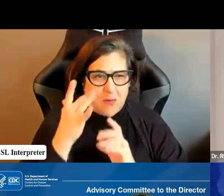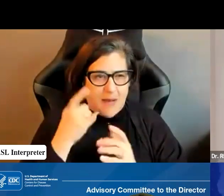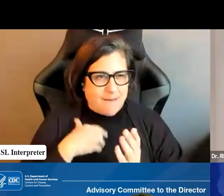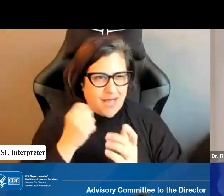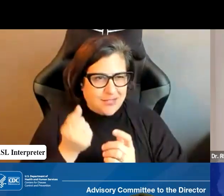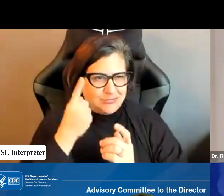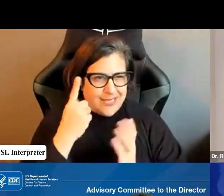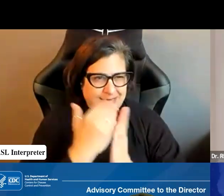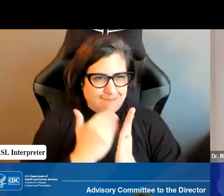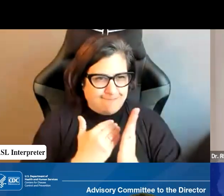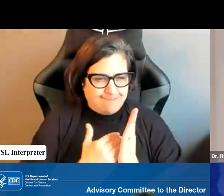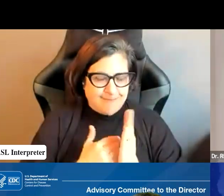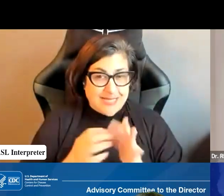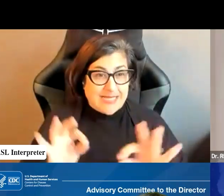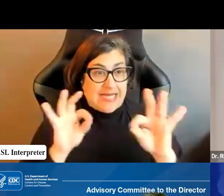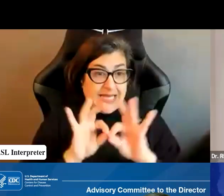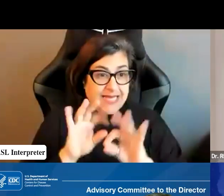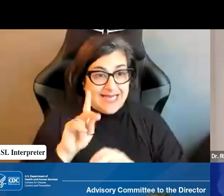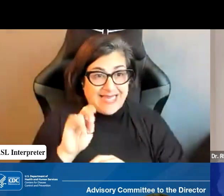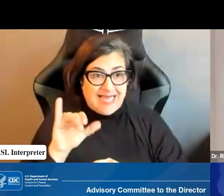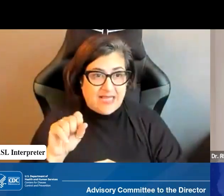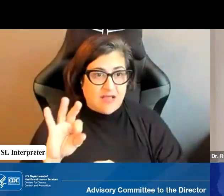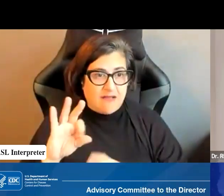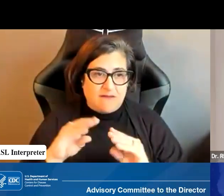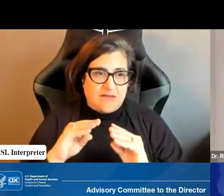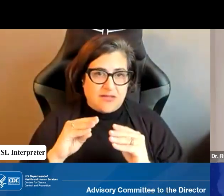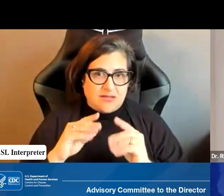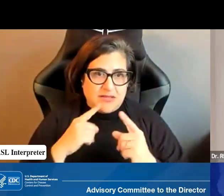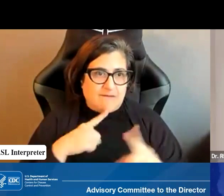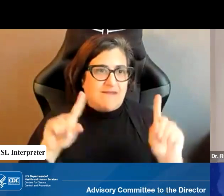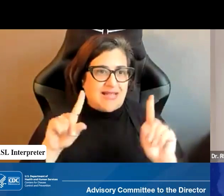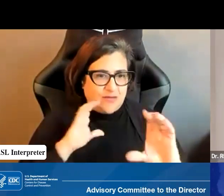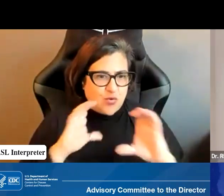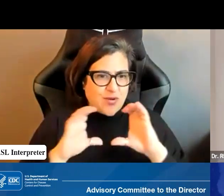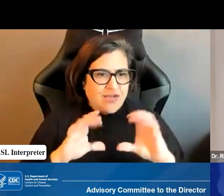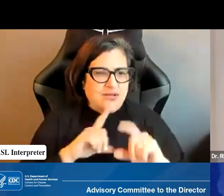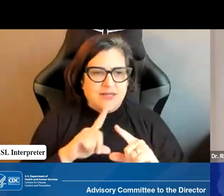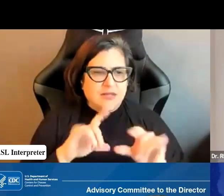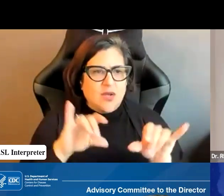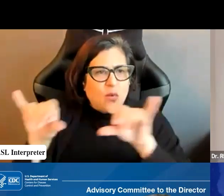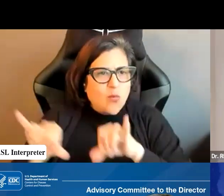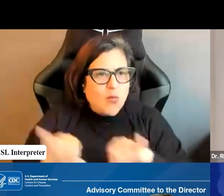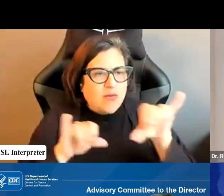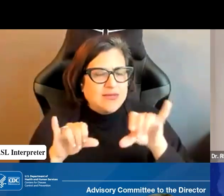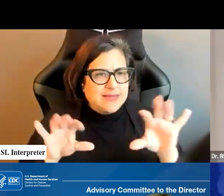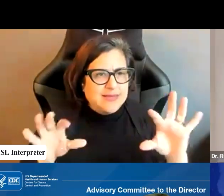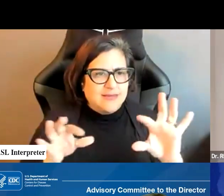and consistency across messengers. And so figuring out how to make that happen more effectively in this day and age is going